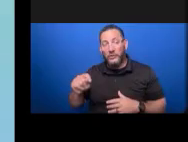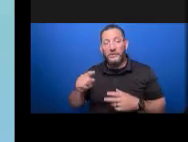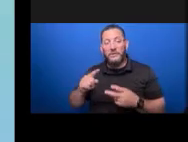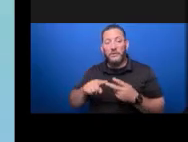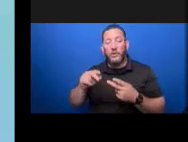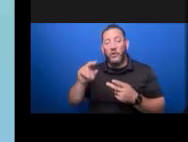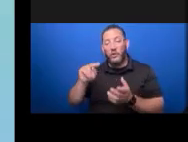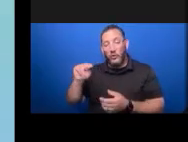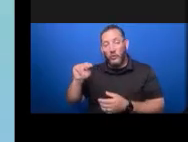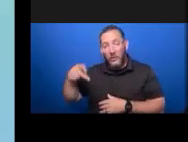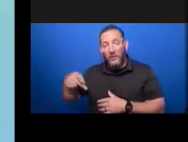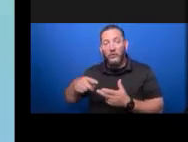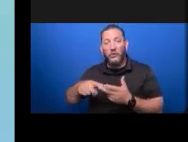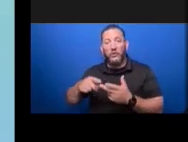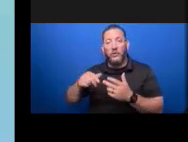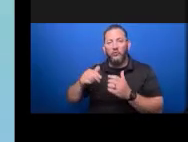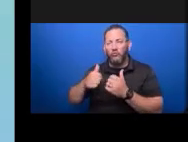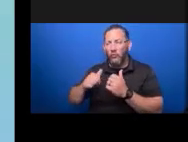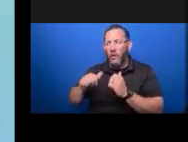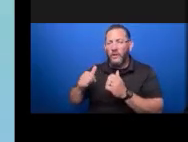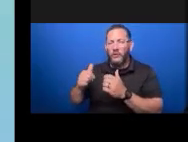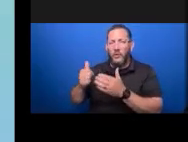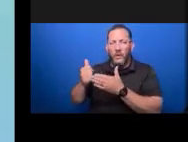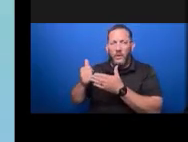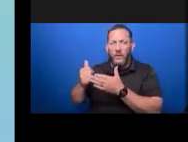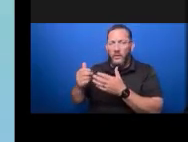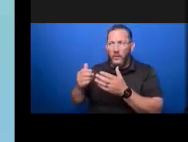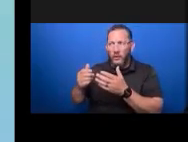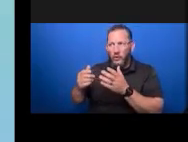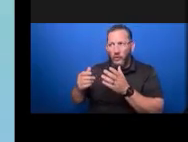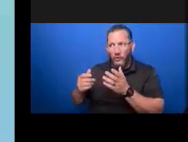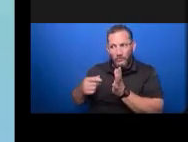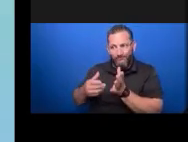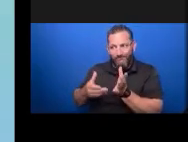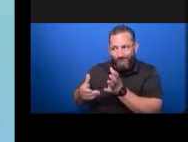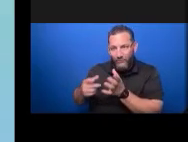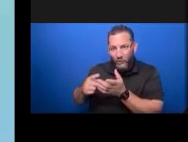child to the parent, and say, okay, let's look at what your